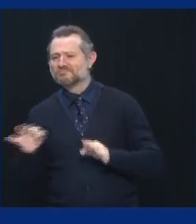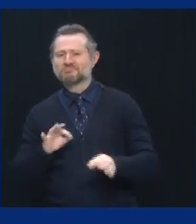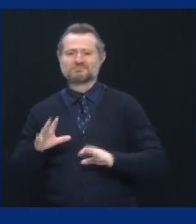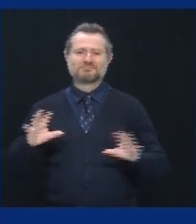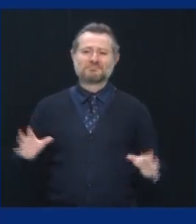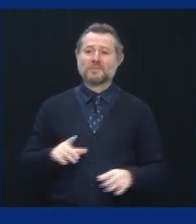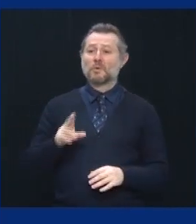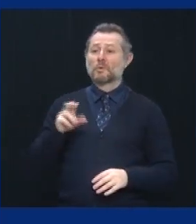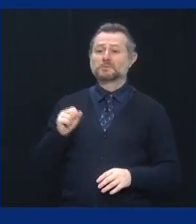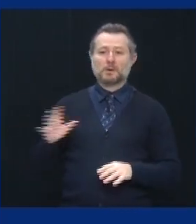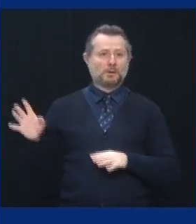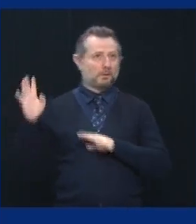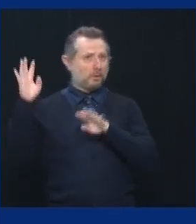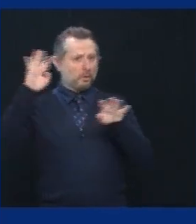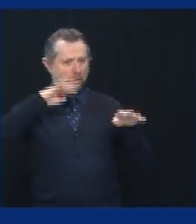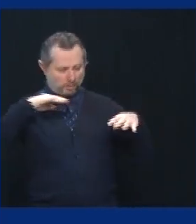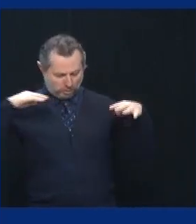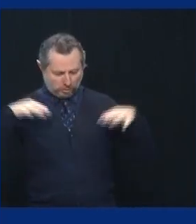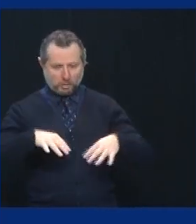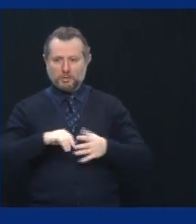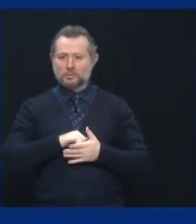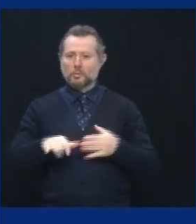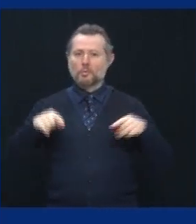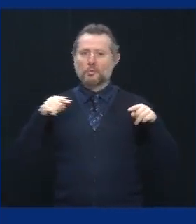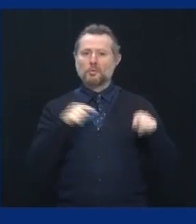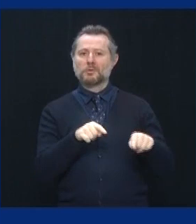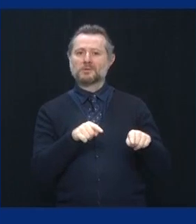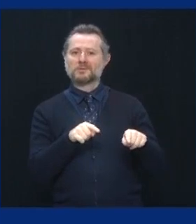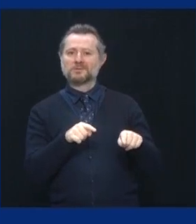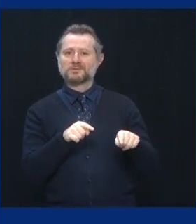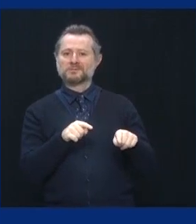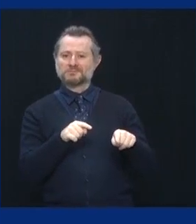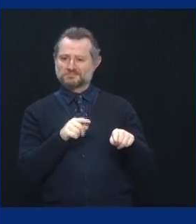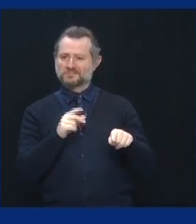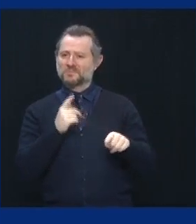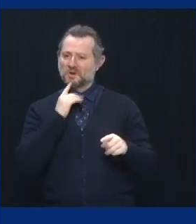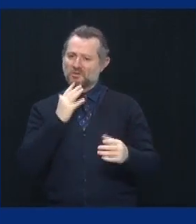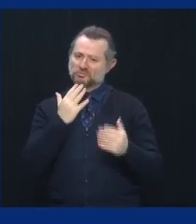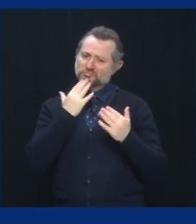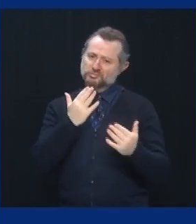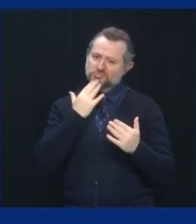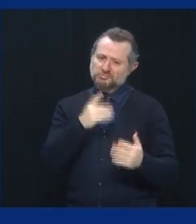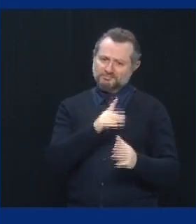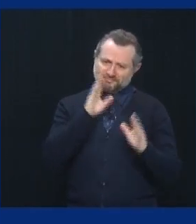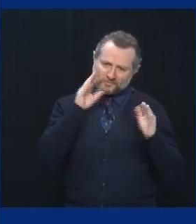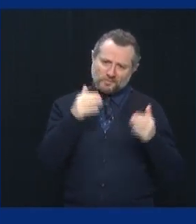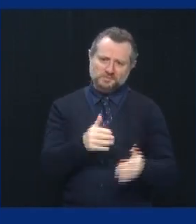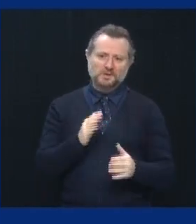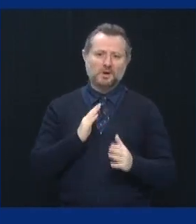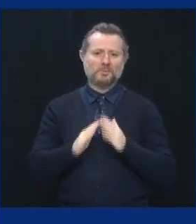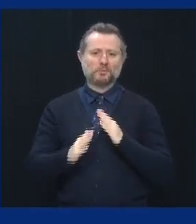LEADER AND SOURCE OF COMFORT FOR SO MANY NEW YORKERS AND OTHERS, QUITE FRANKLY, ALL ACROSS THE COUNTRY.